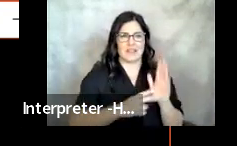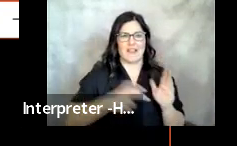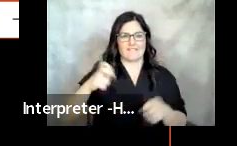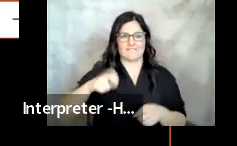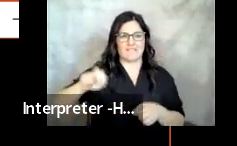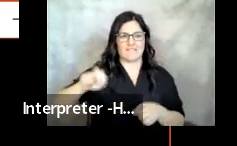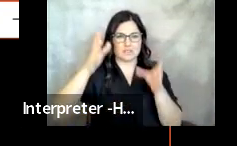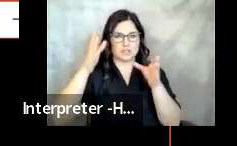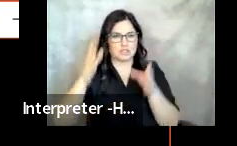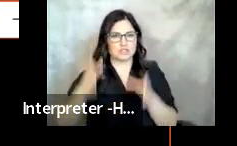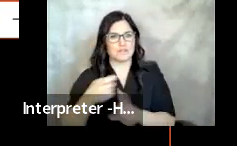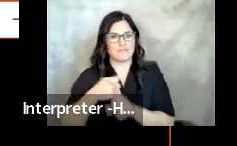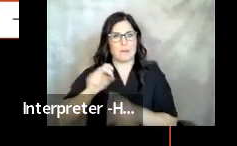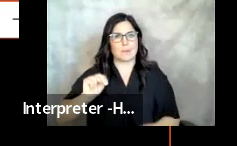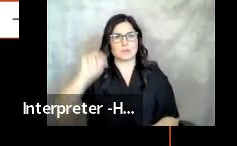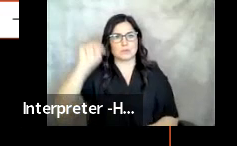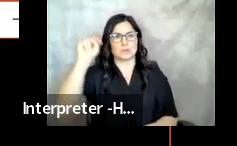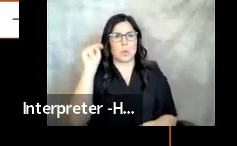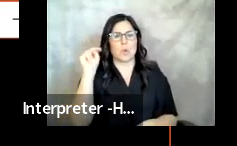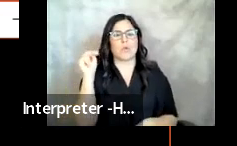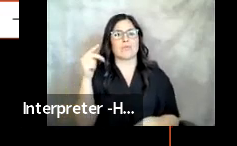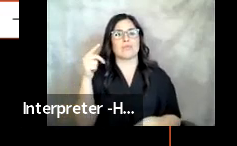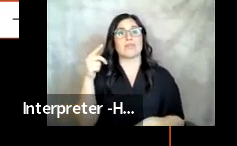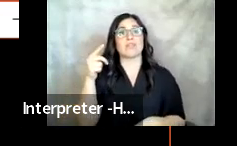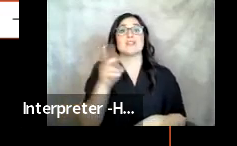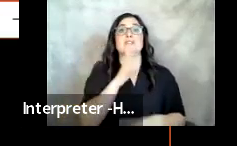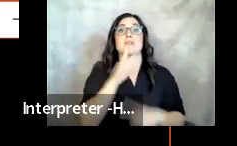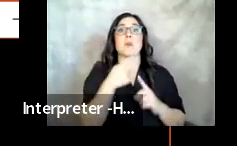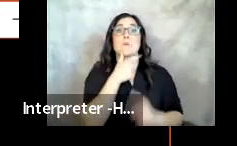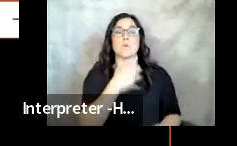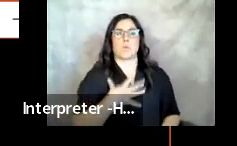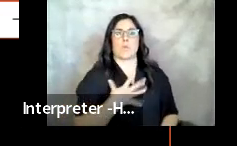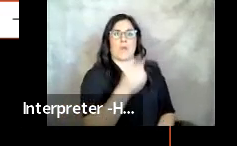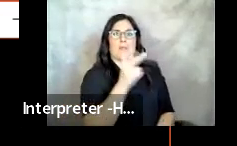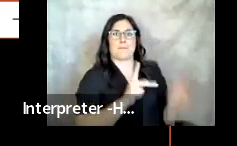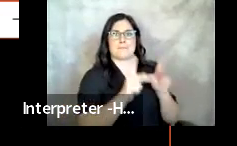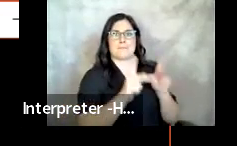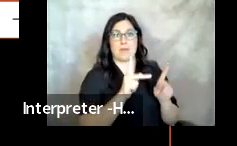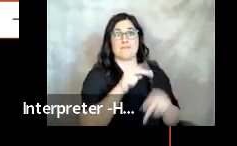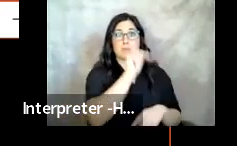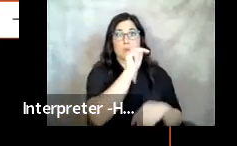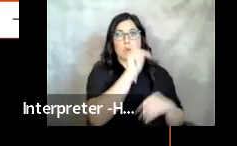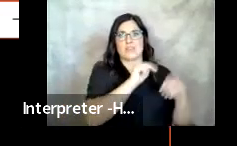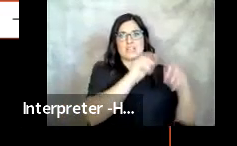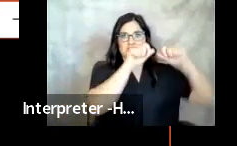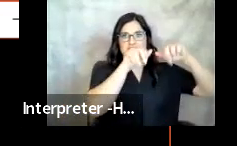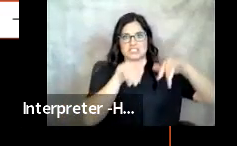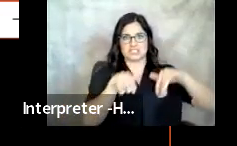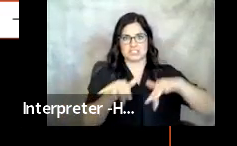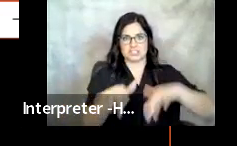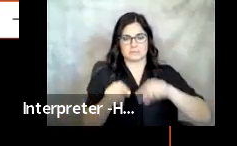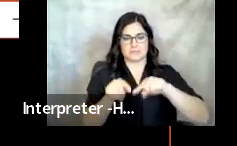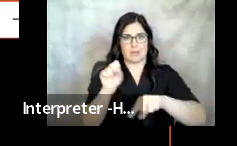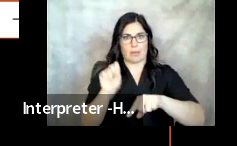Of the one race. As of the other, he's talking about. White people from the north. Going south. They adventure. They swarmed out of the.